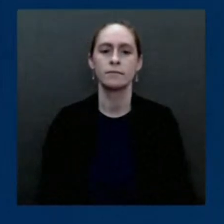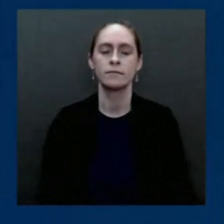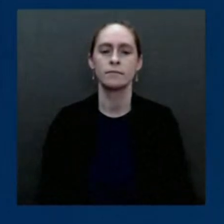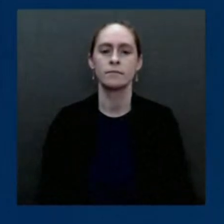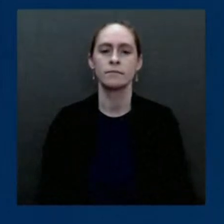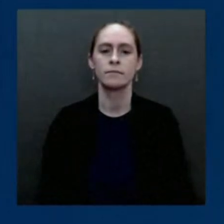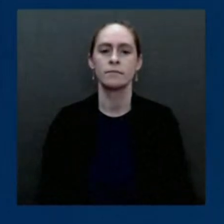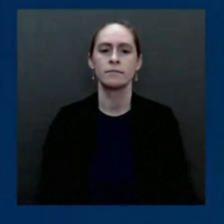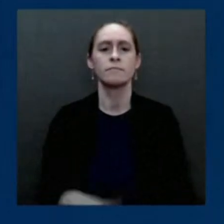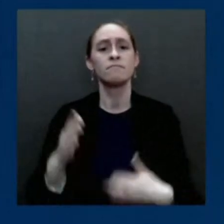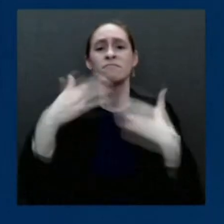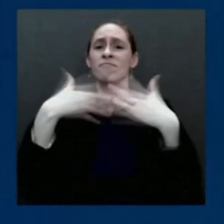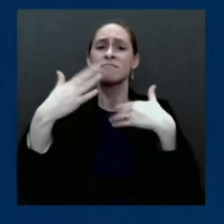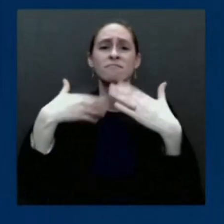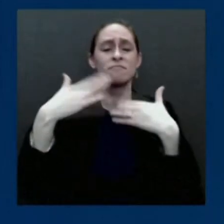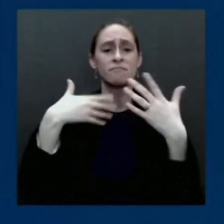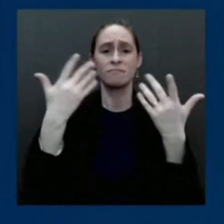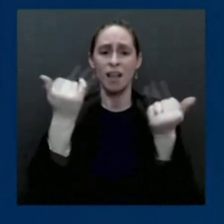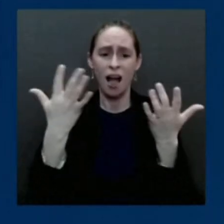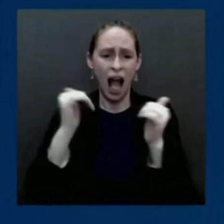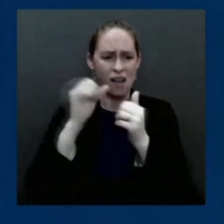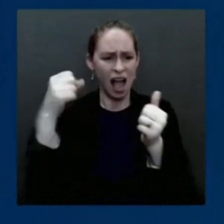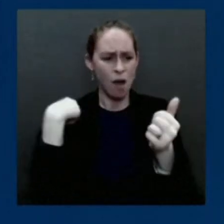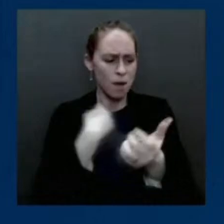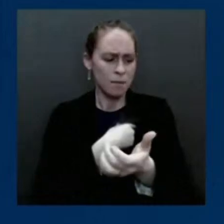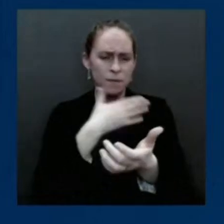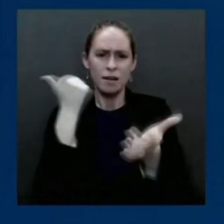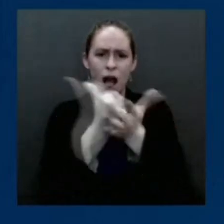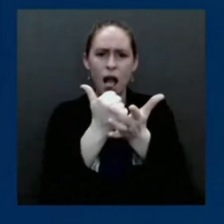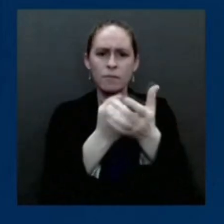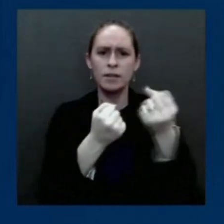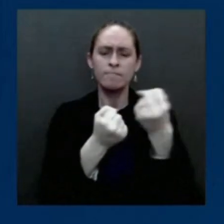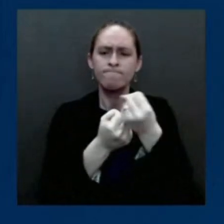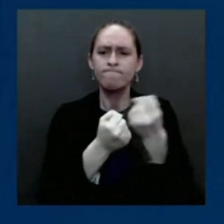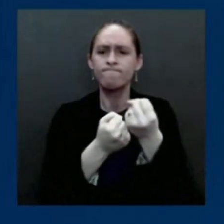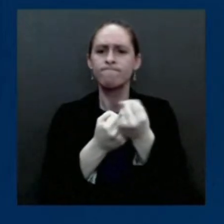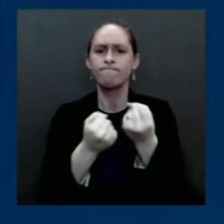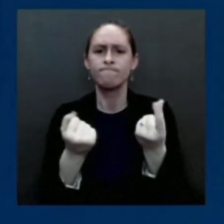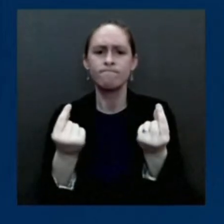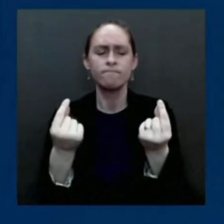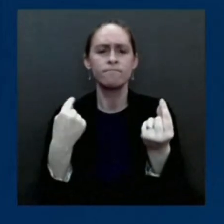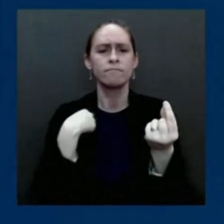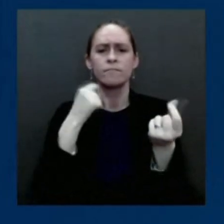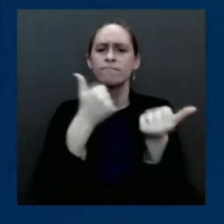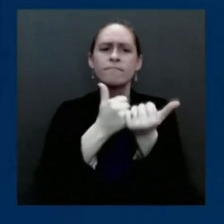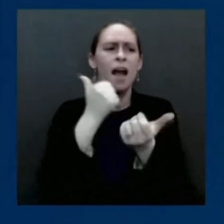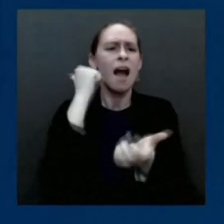INTERESSENTIAL IS ALWAYS ON THE